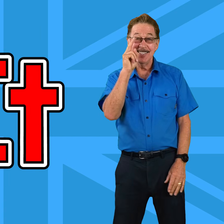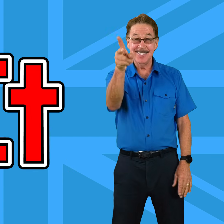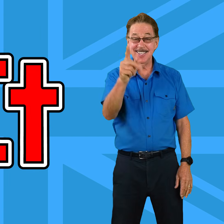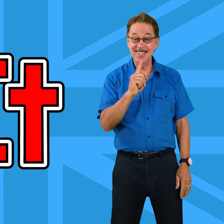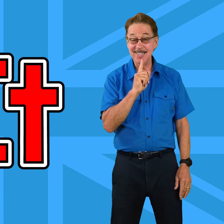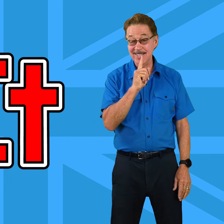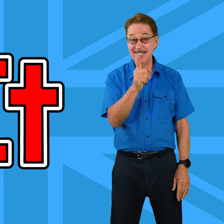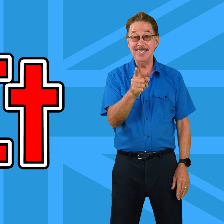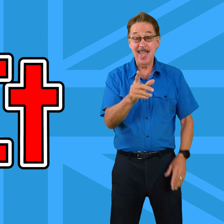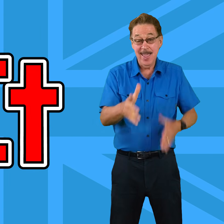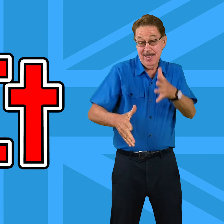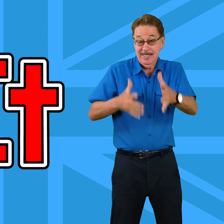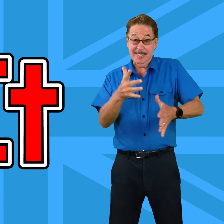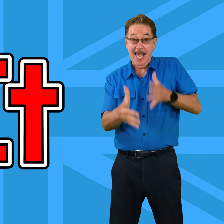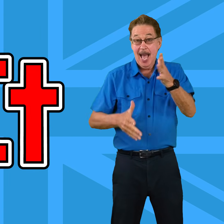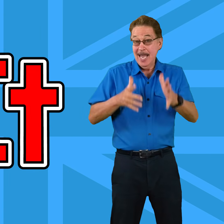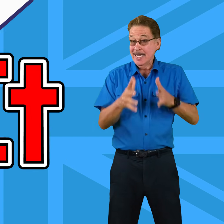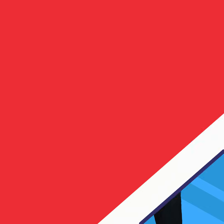See it, say it, sign it